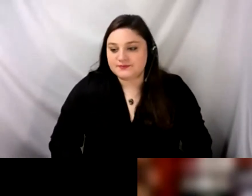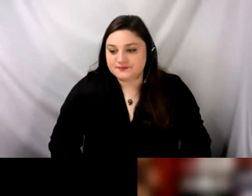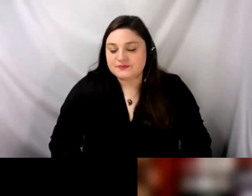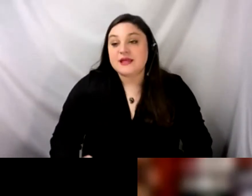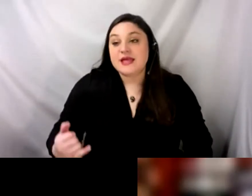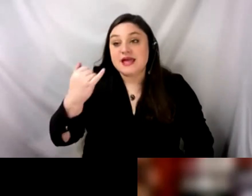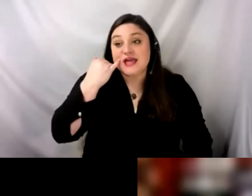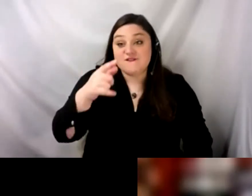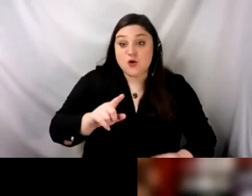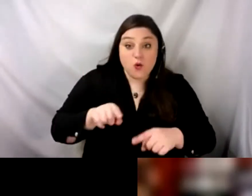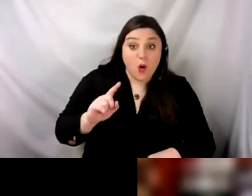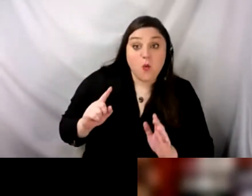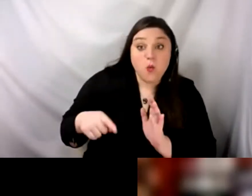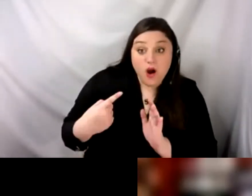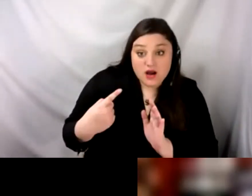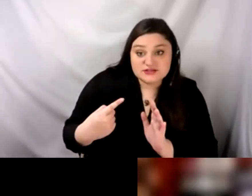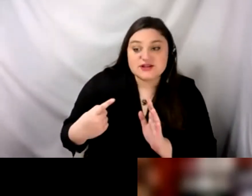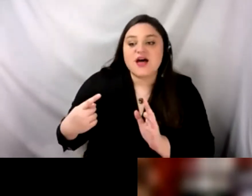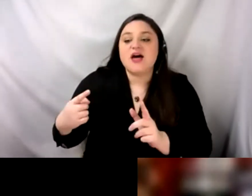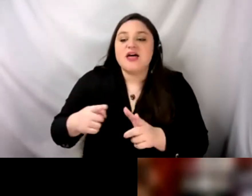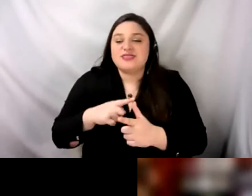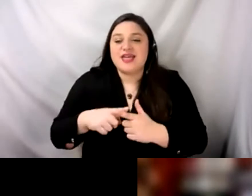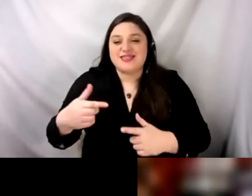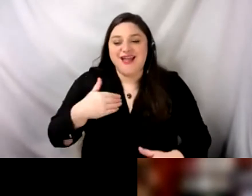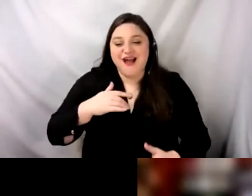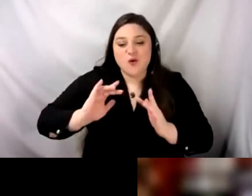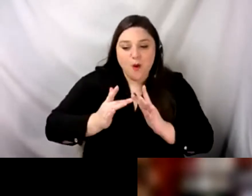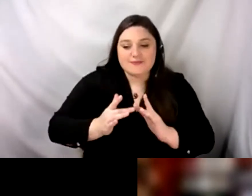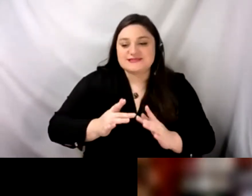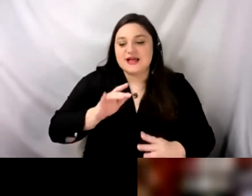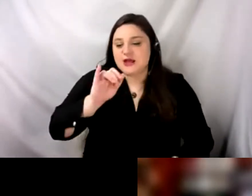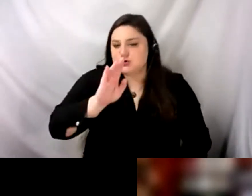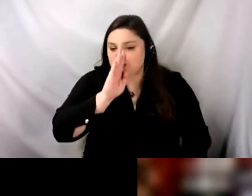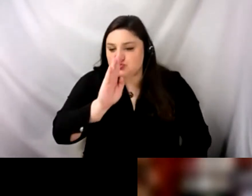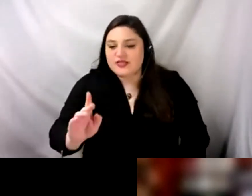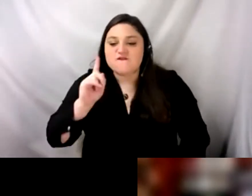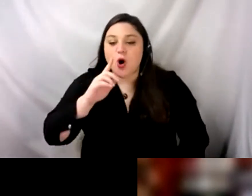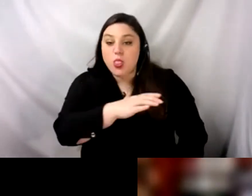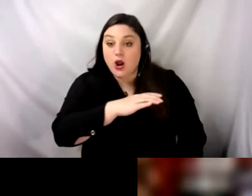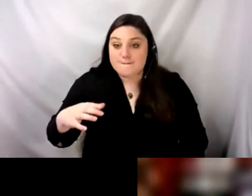portion of accommodations for religious and medical reasons.